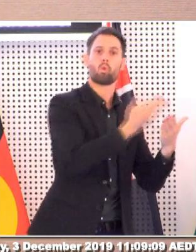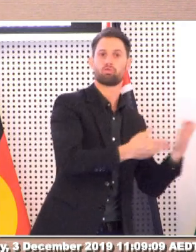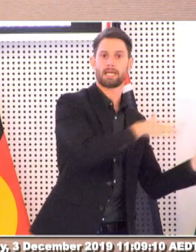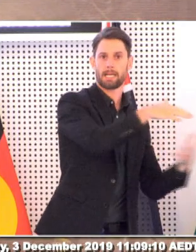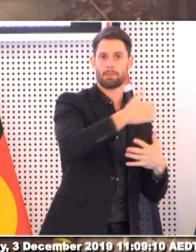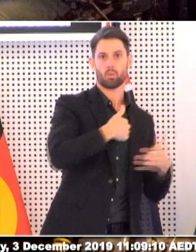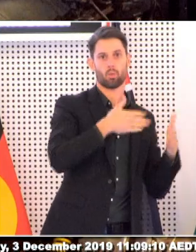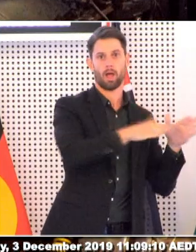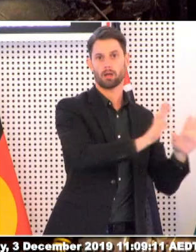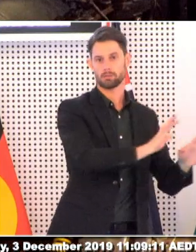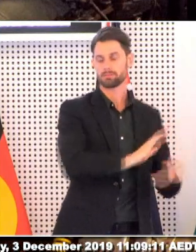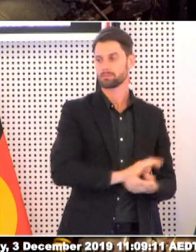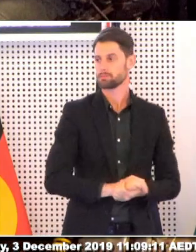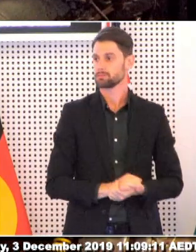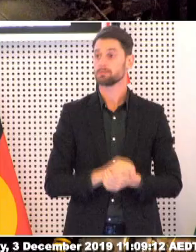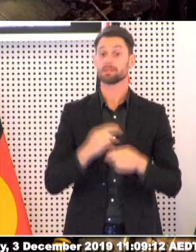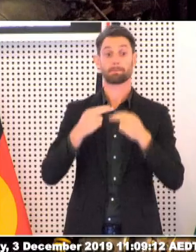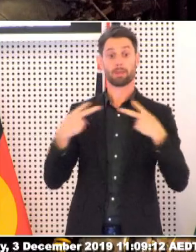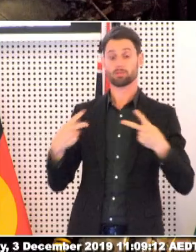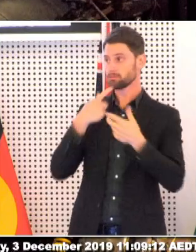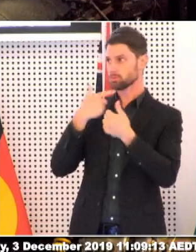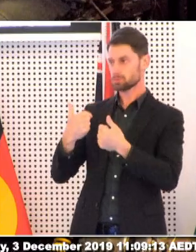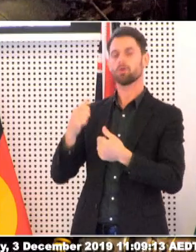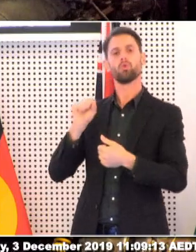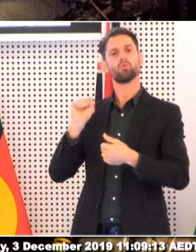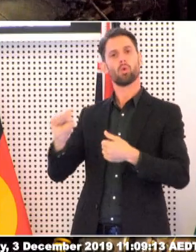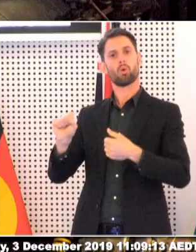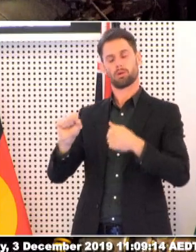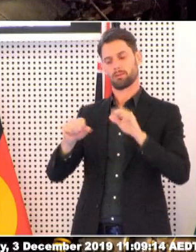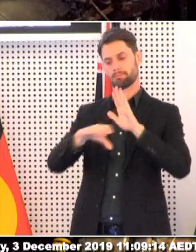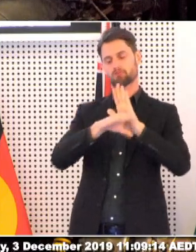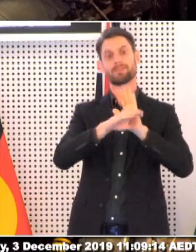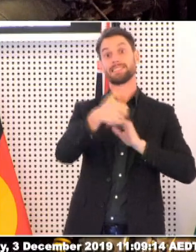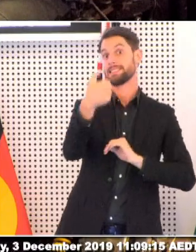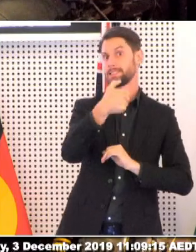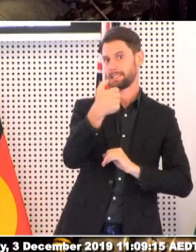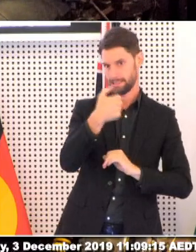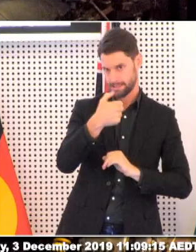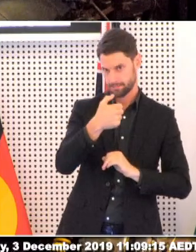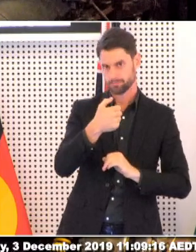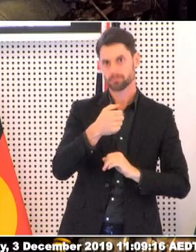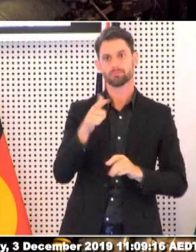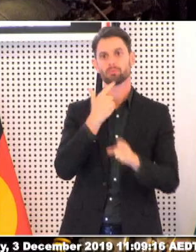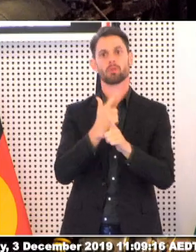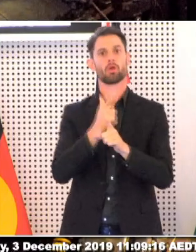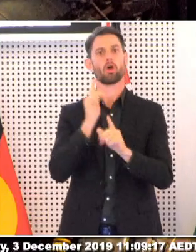The third area of your area of research you’ve set out in paragraph 16, and that concerns the relationship between the use of restrictive practices